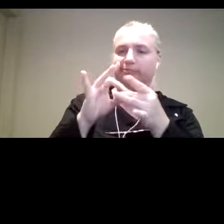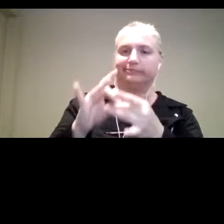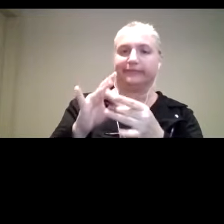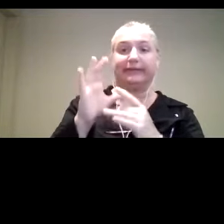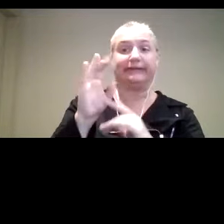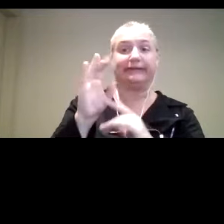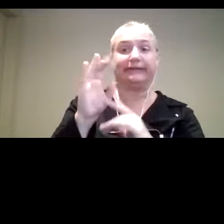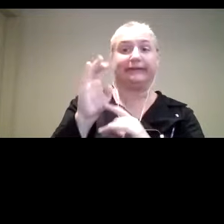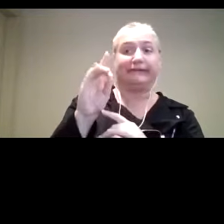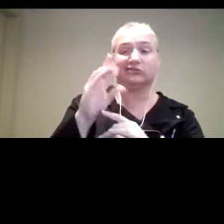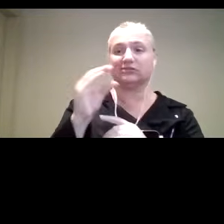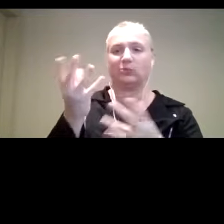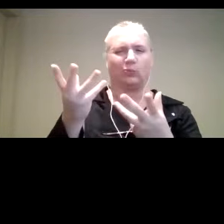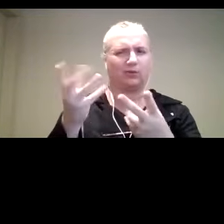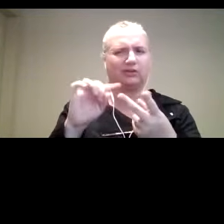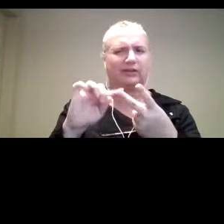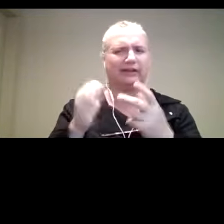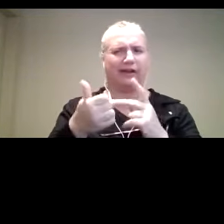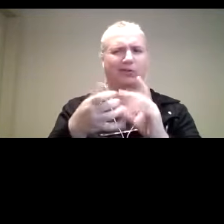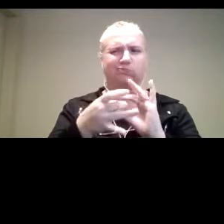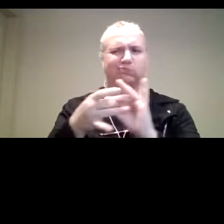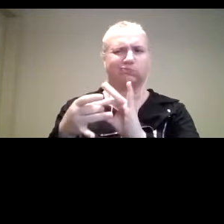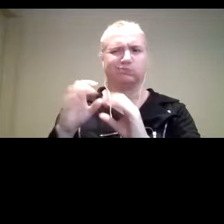and how are those conditions established?